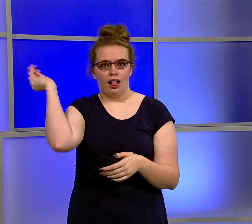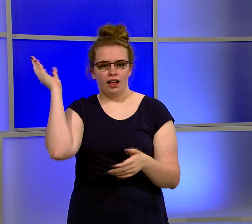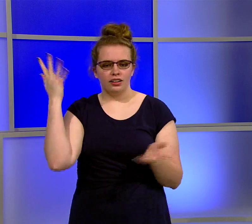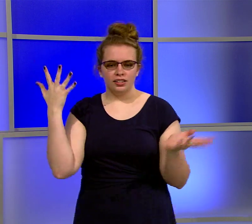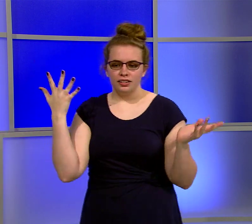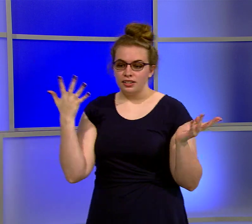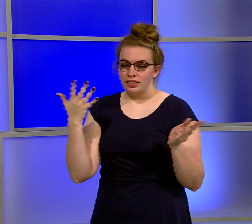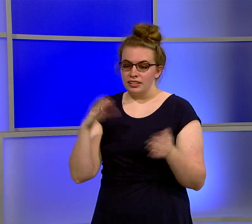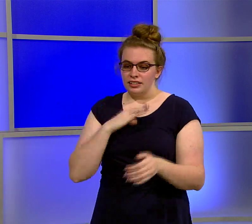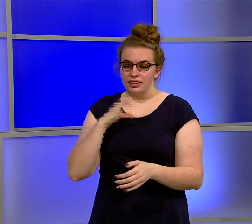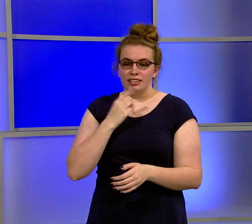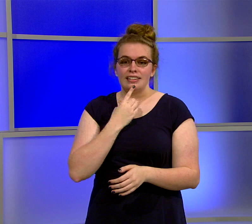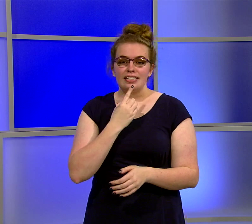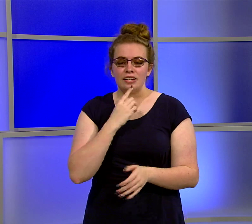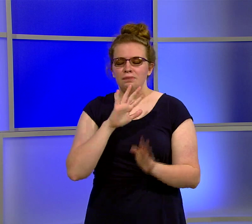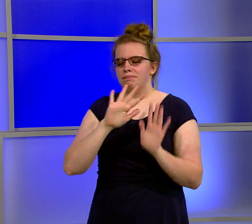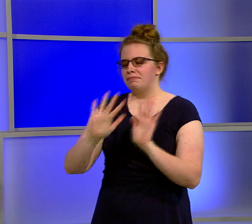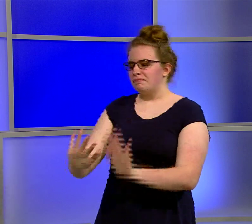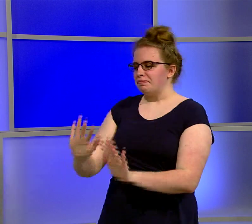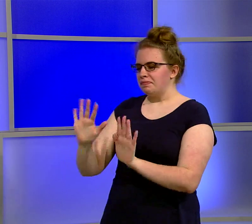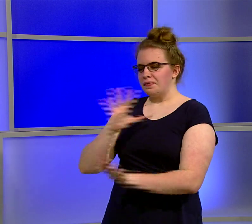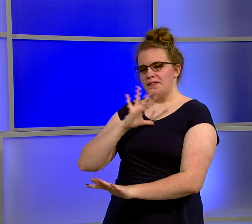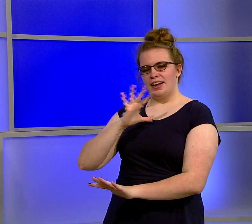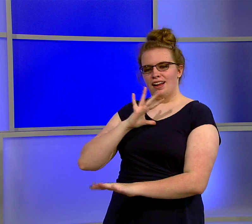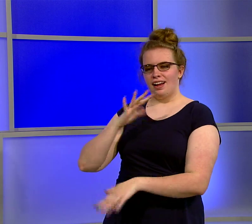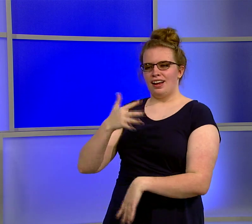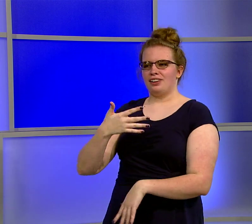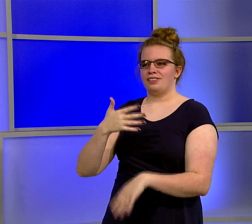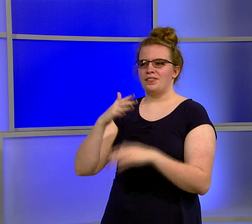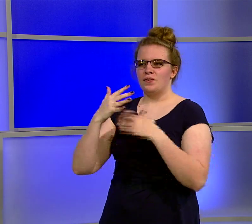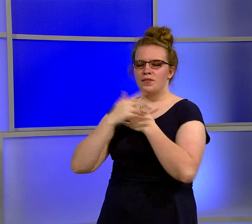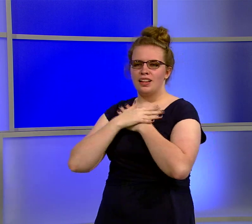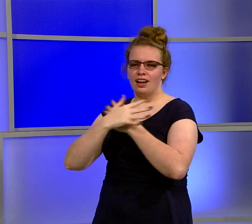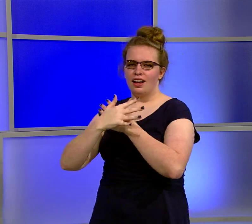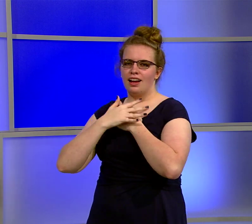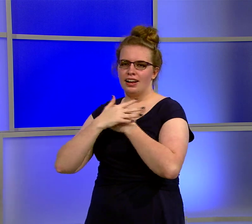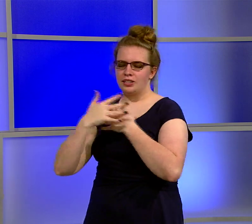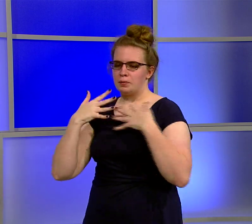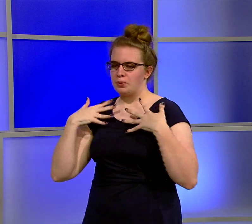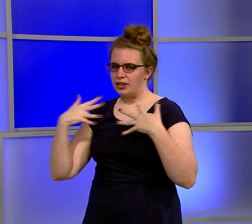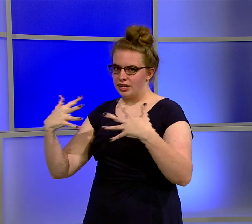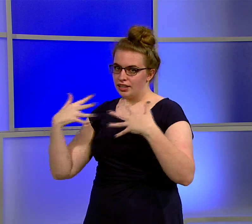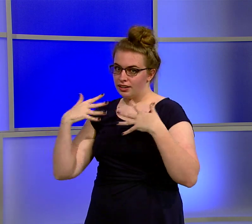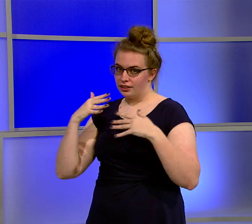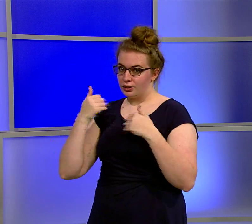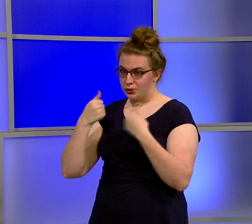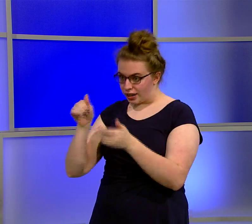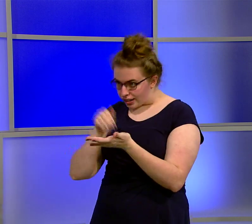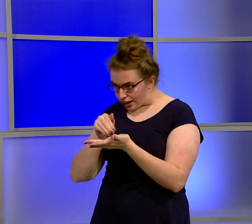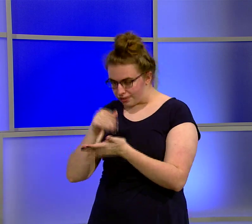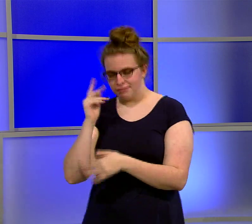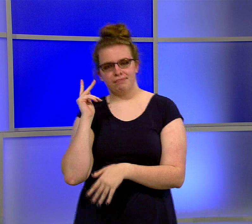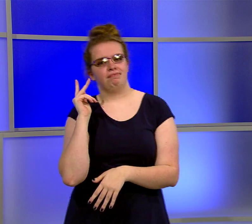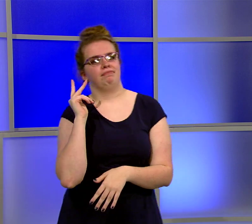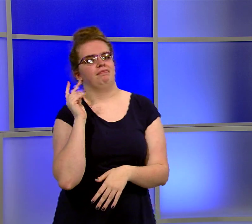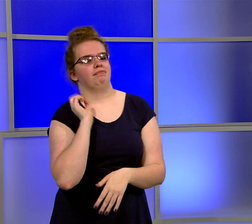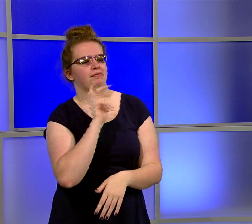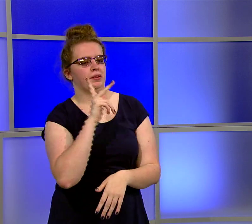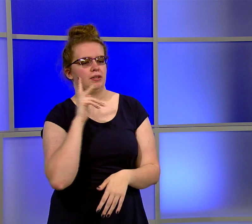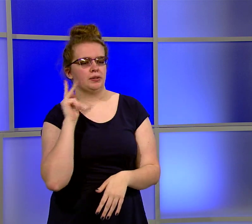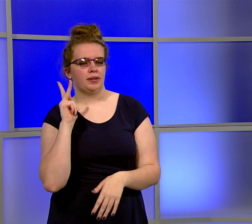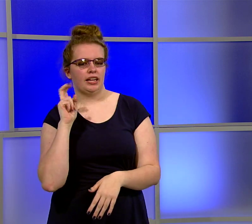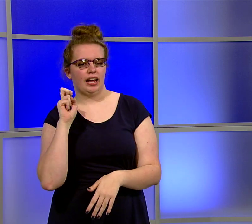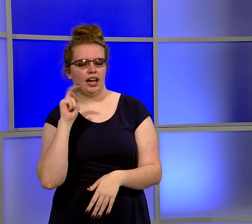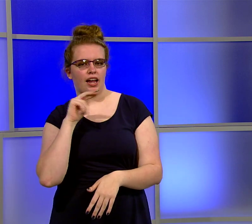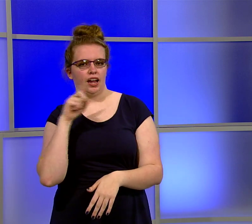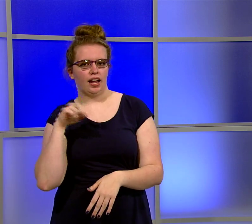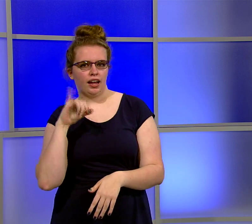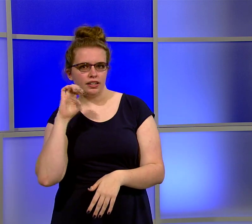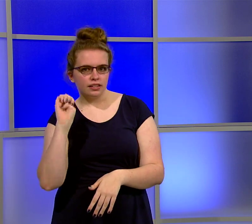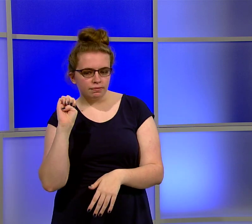i got to ken and completely froze dr sanders was understanding which helped me relax